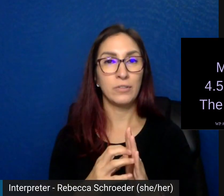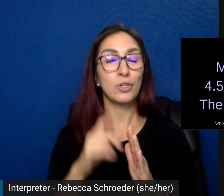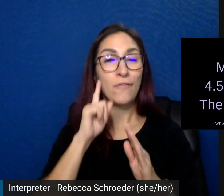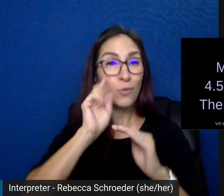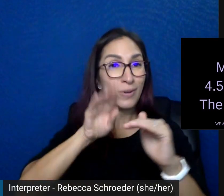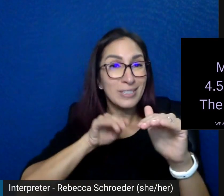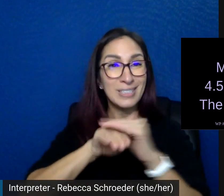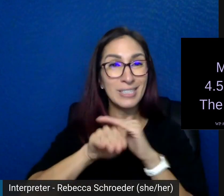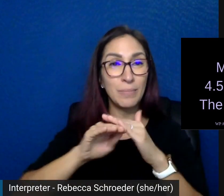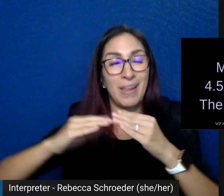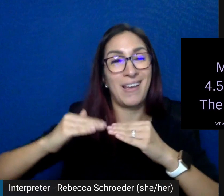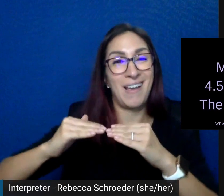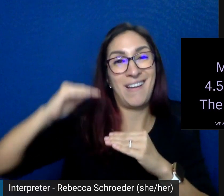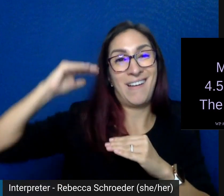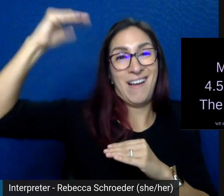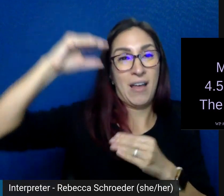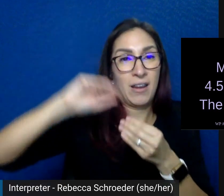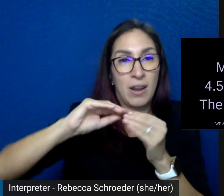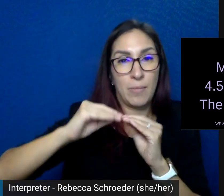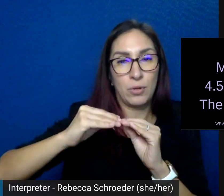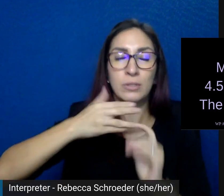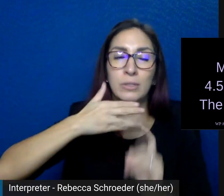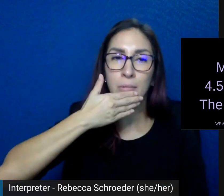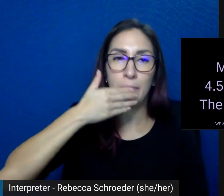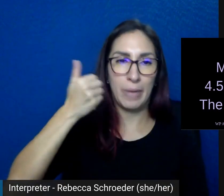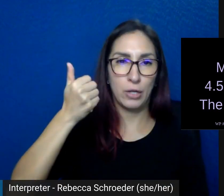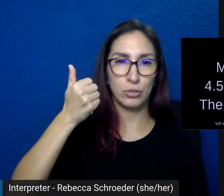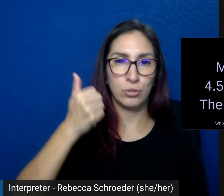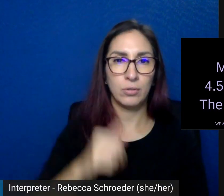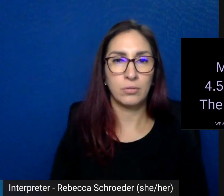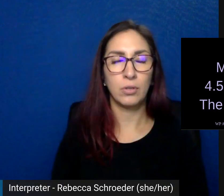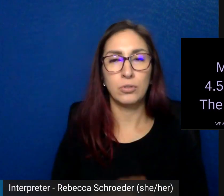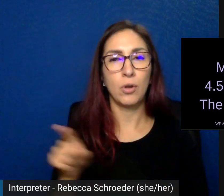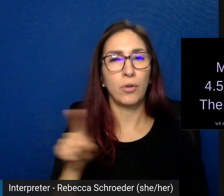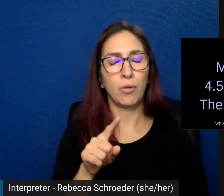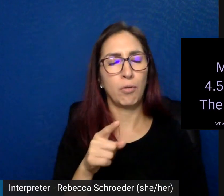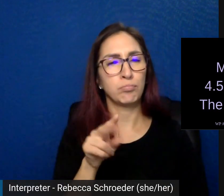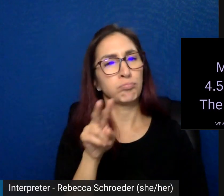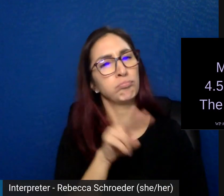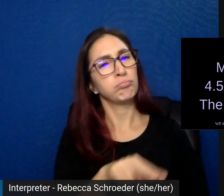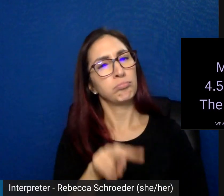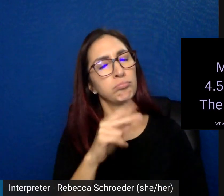Now you may be thinking, What is this color contrast I’m talking about?